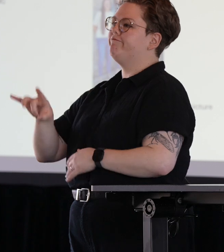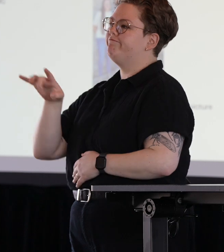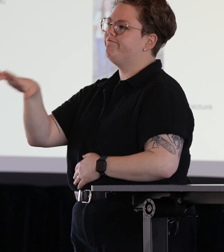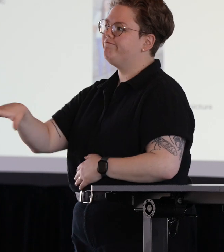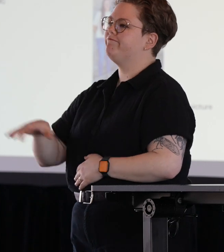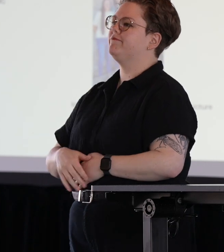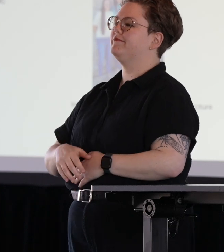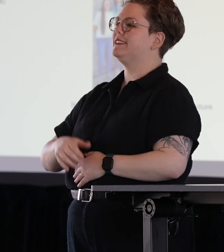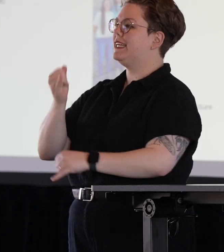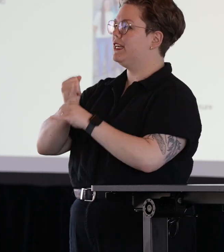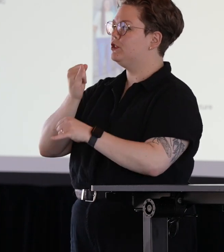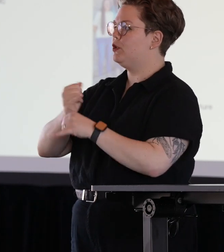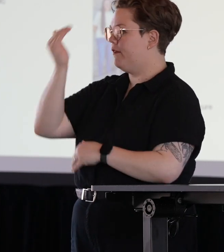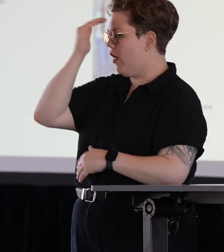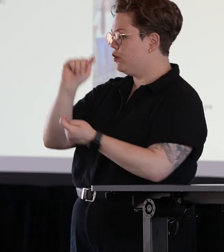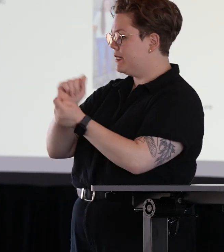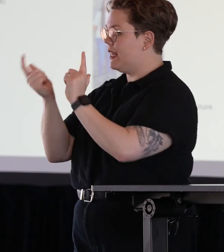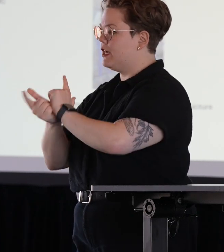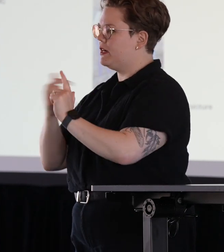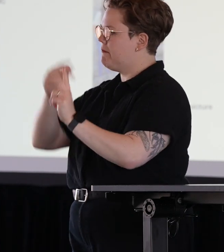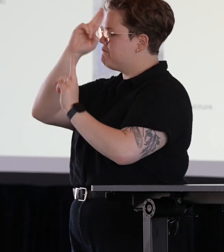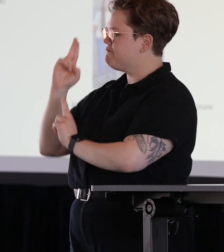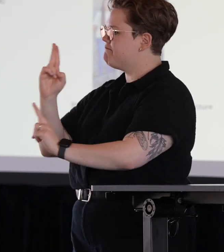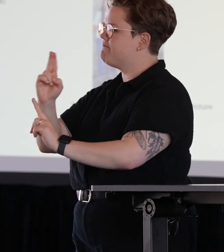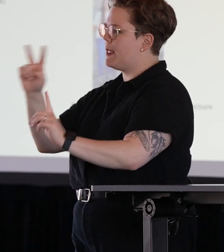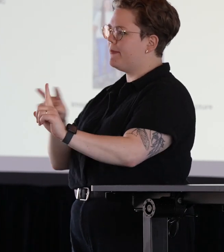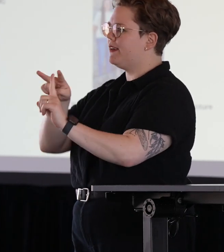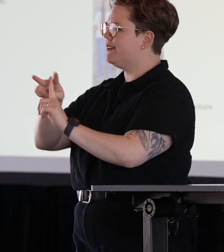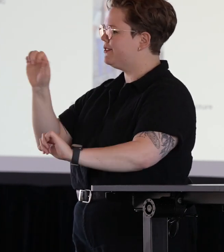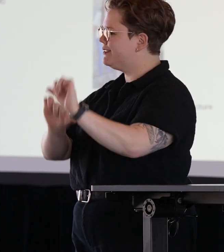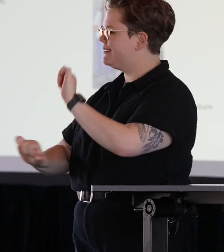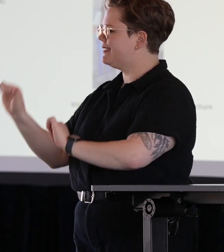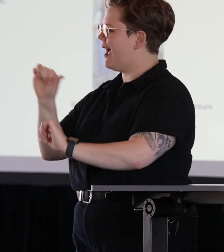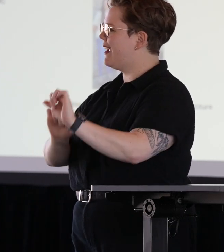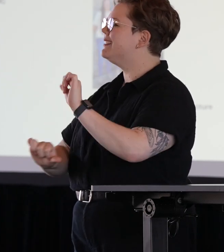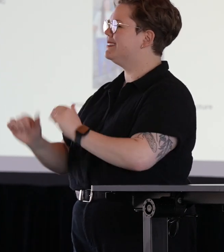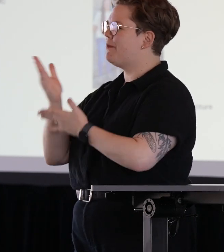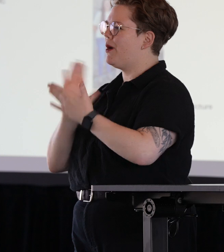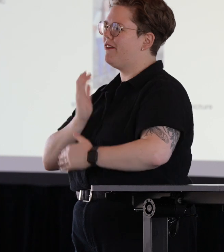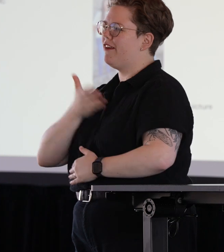translation. So I'm honored to be here as part of this kind of implementation science section of our talk today. I consult for